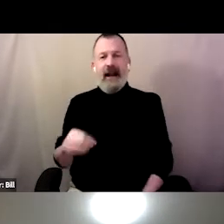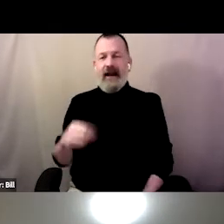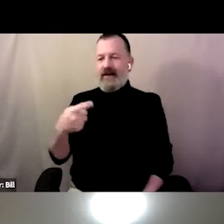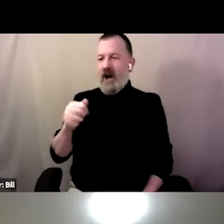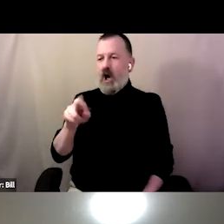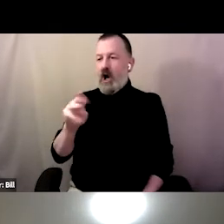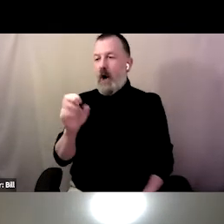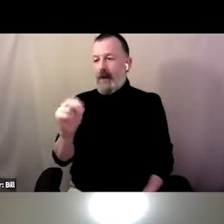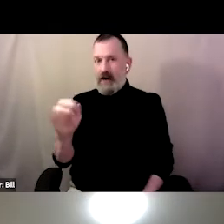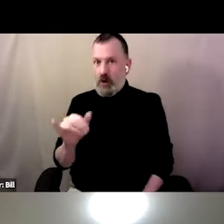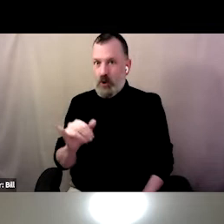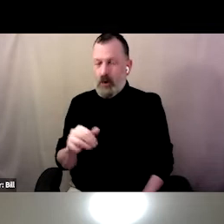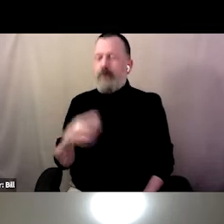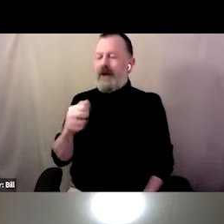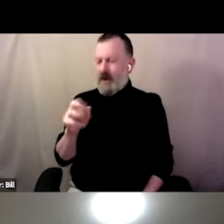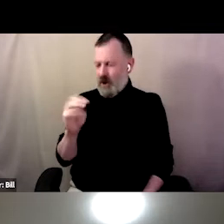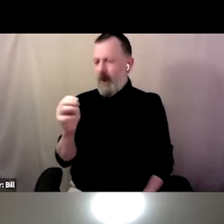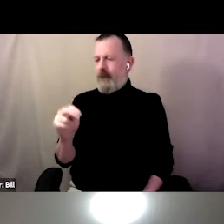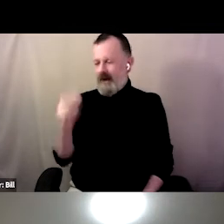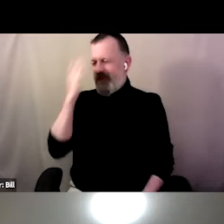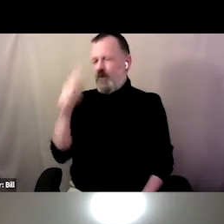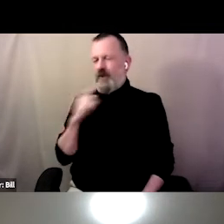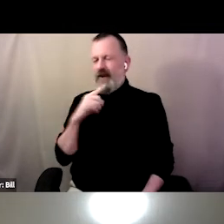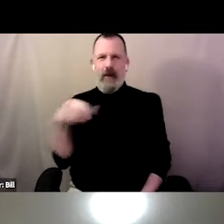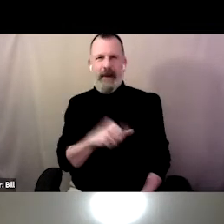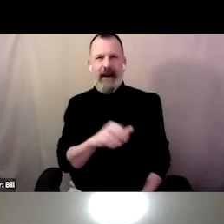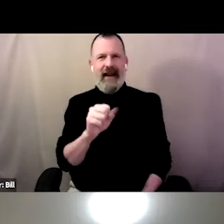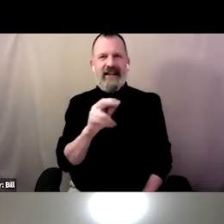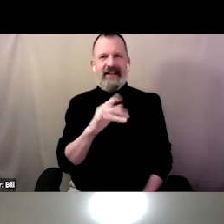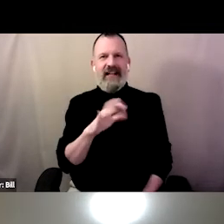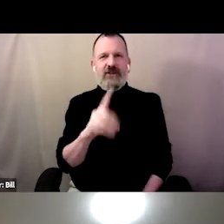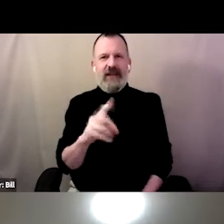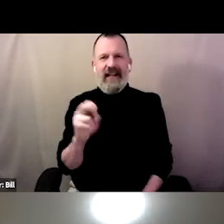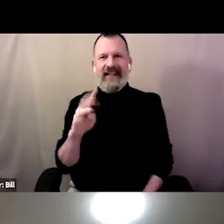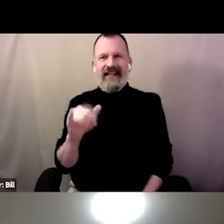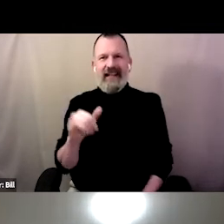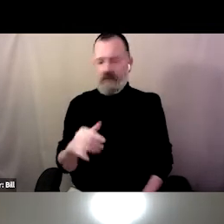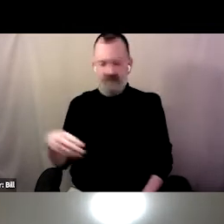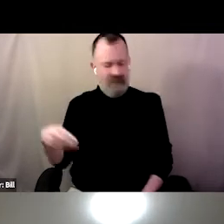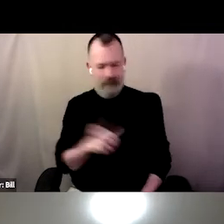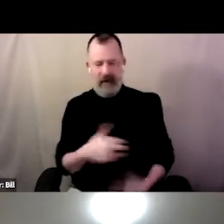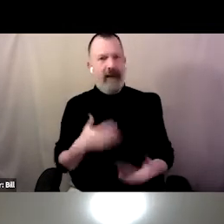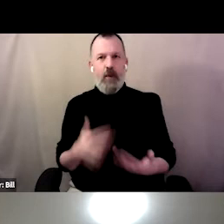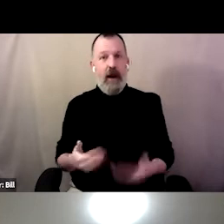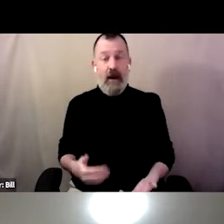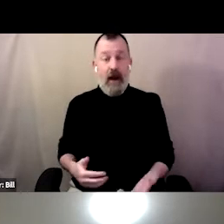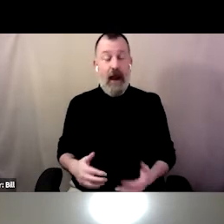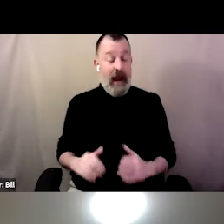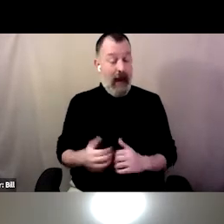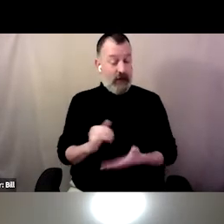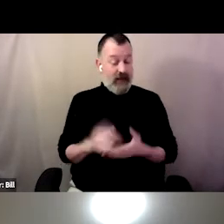you know, a Garmin they knew they were paying a sanctioned entity and somebody did it anyway. CalebBarlow: Um, how that all went down, but it still happened